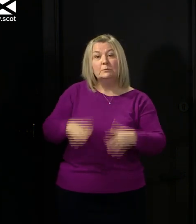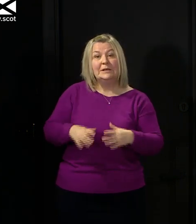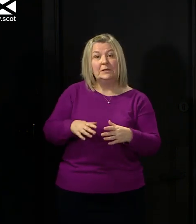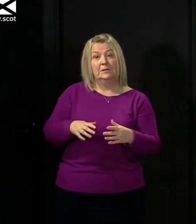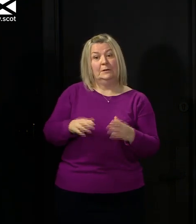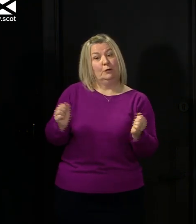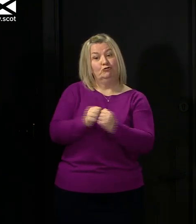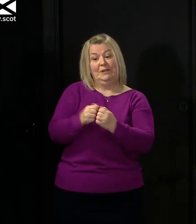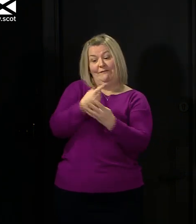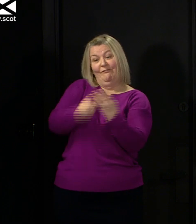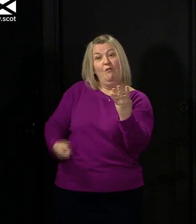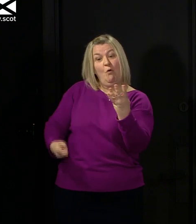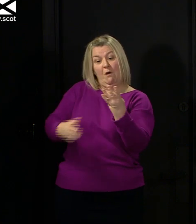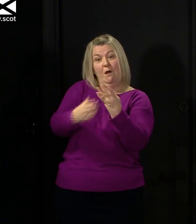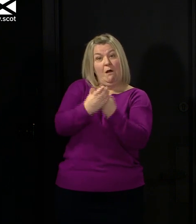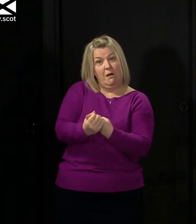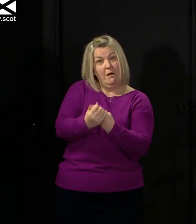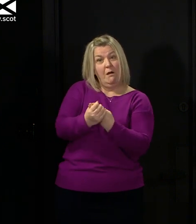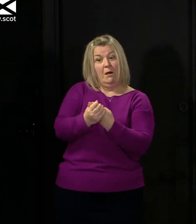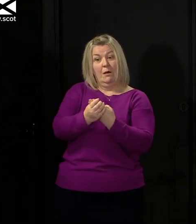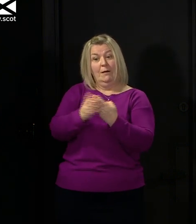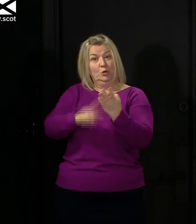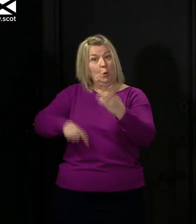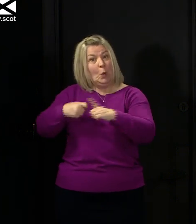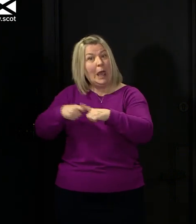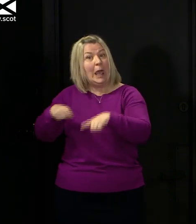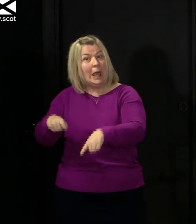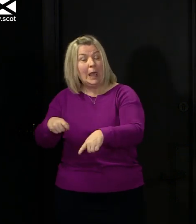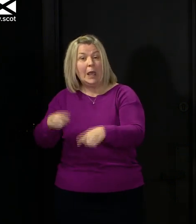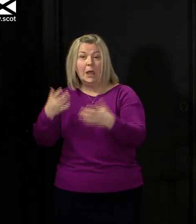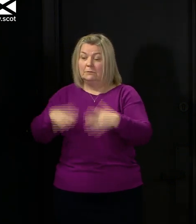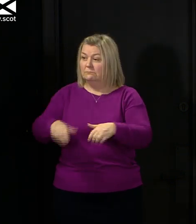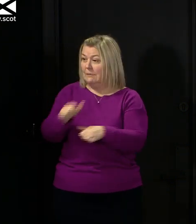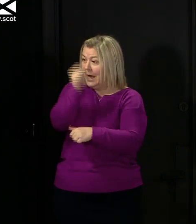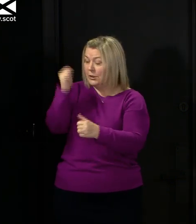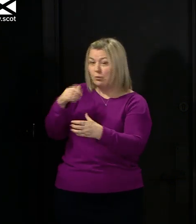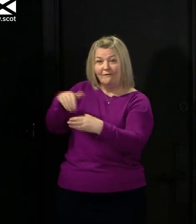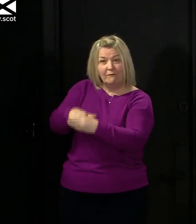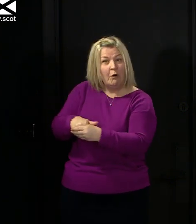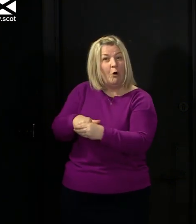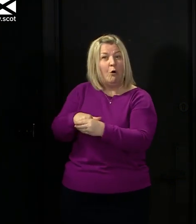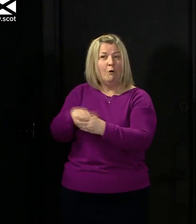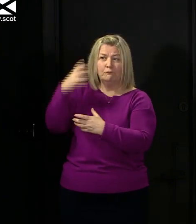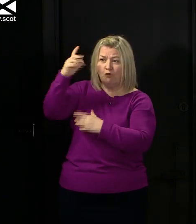basis with input from experts and Royal colleges, and that is advice in terms of the appropriate